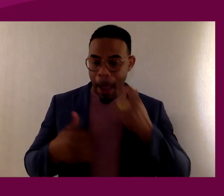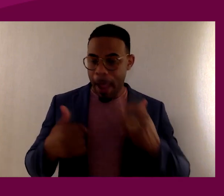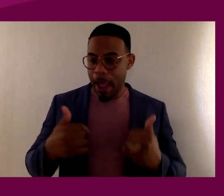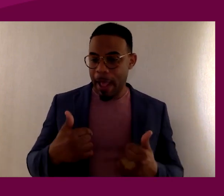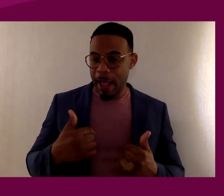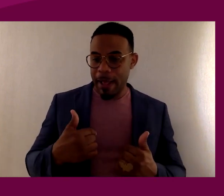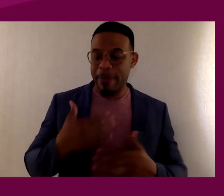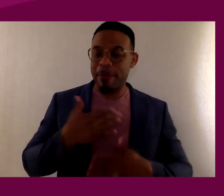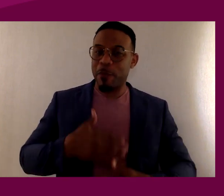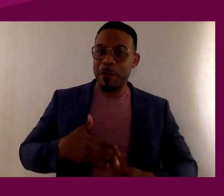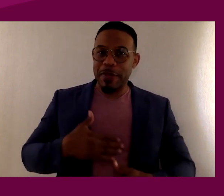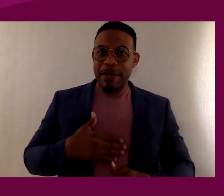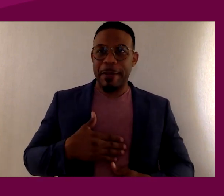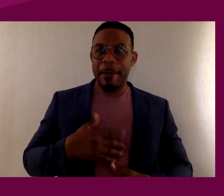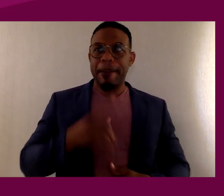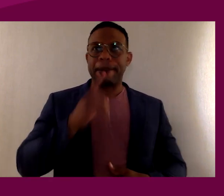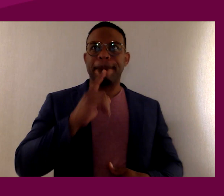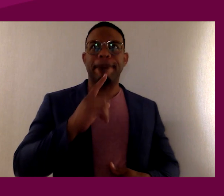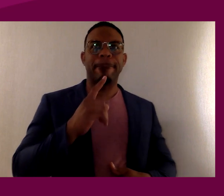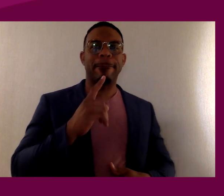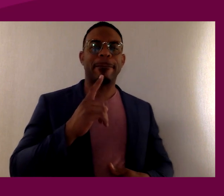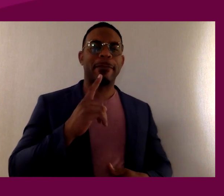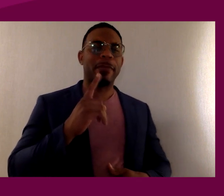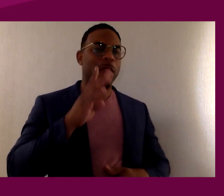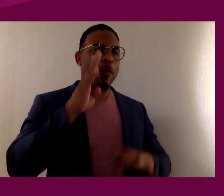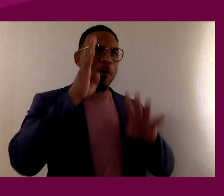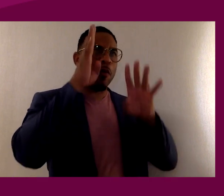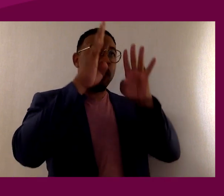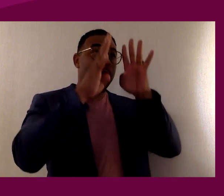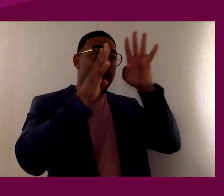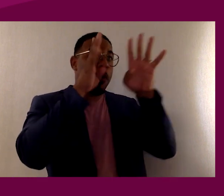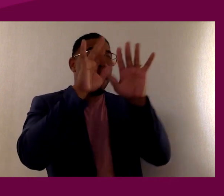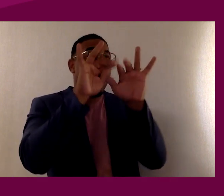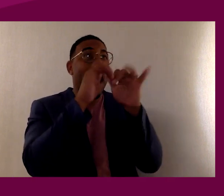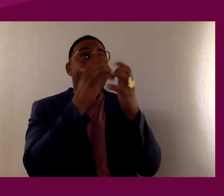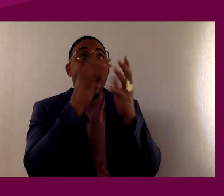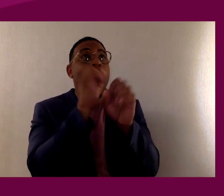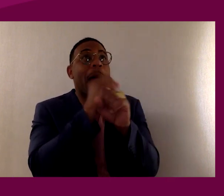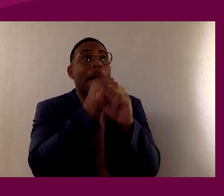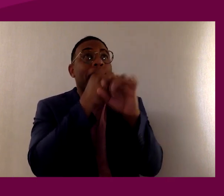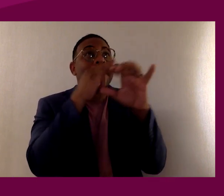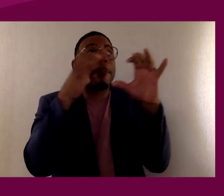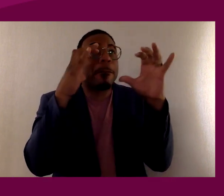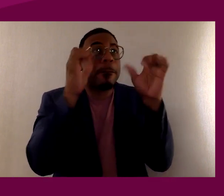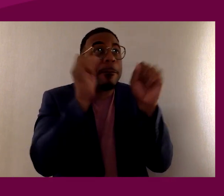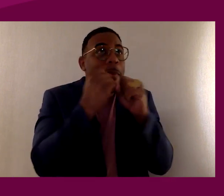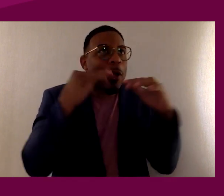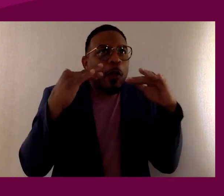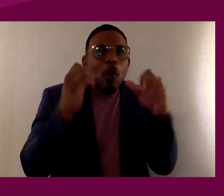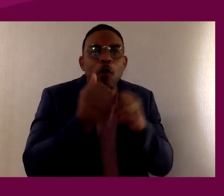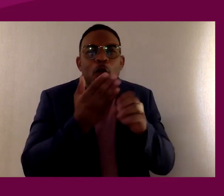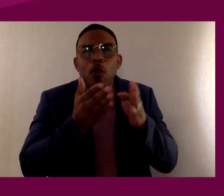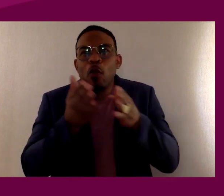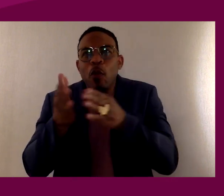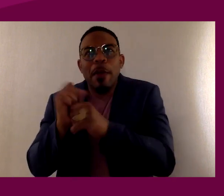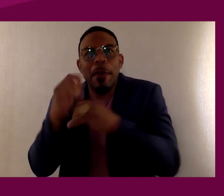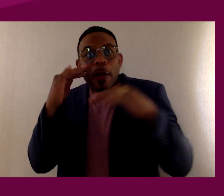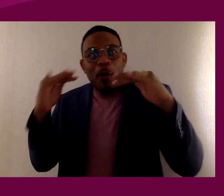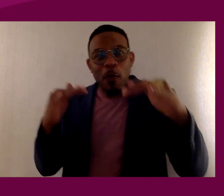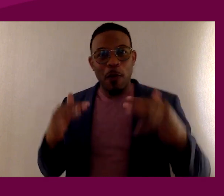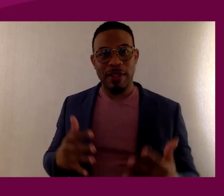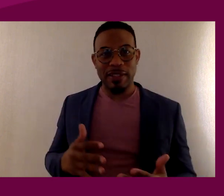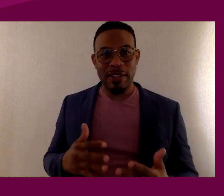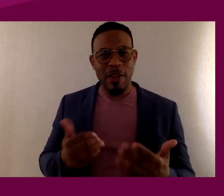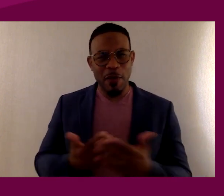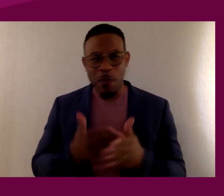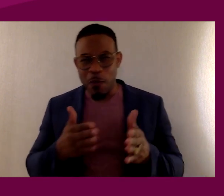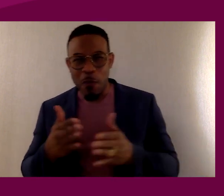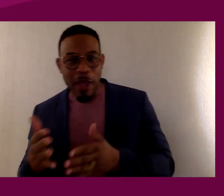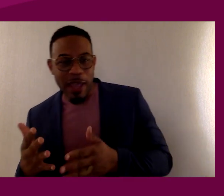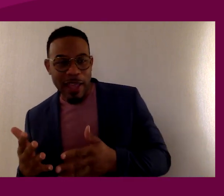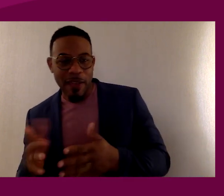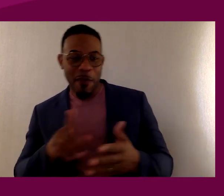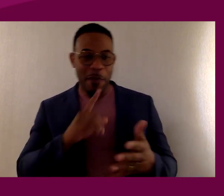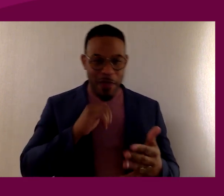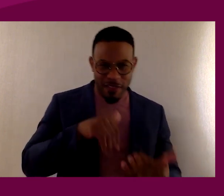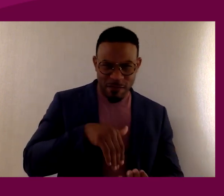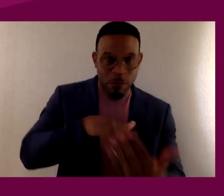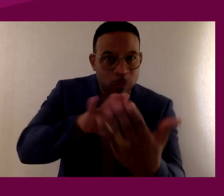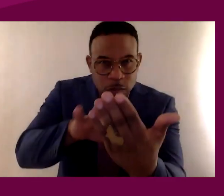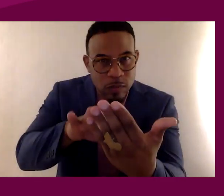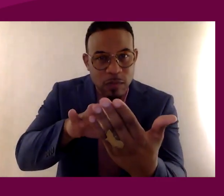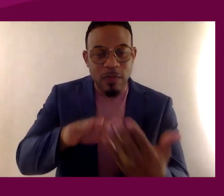that I appreciate is creative thinking about how to make noise, new ways of making noise, new ways